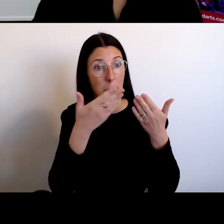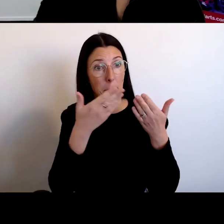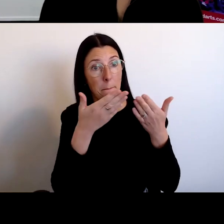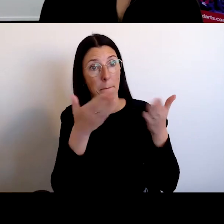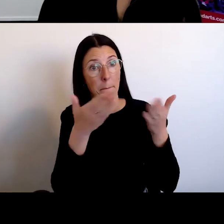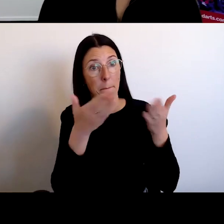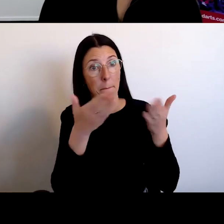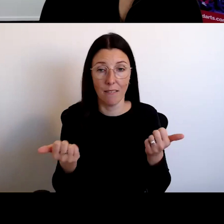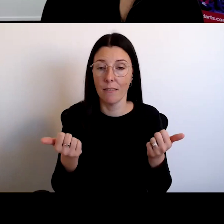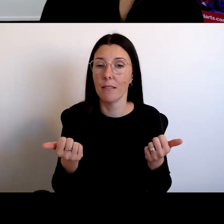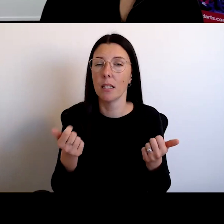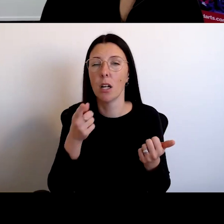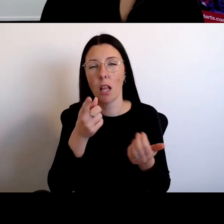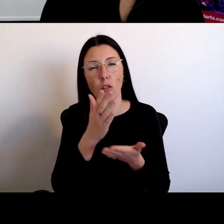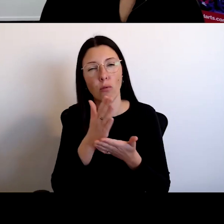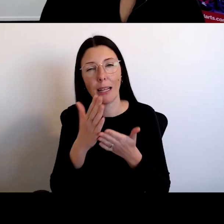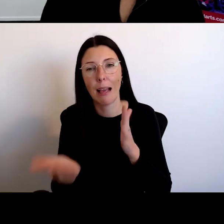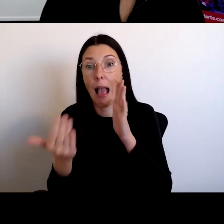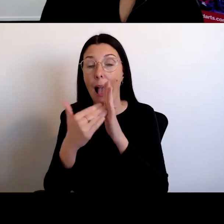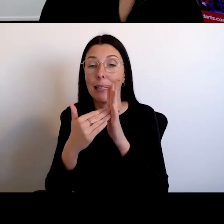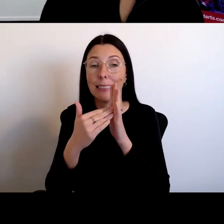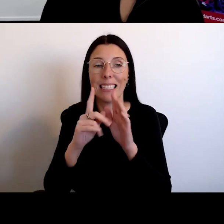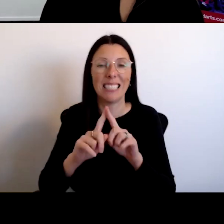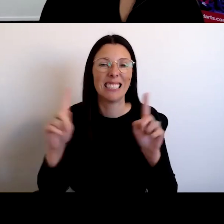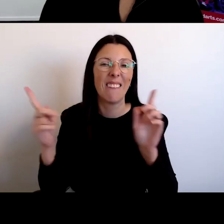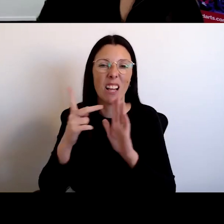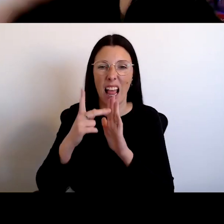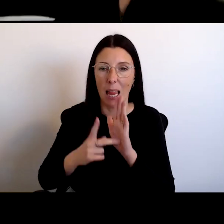just adds a different dimension particularly when you are talking to the private sector.